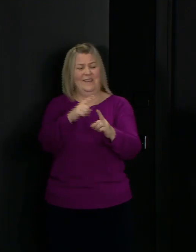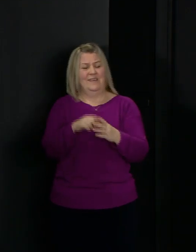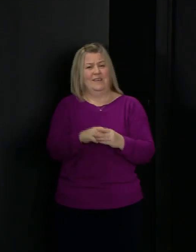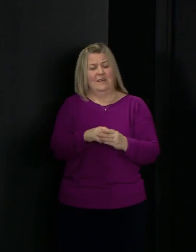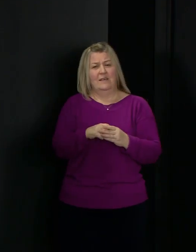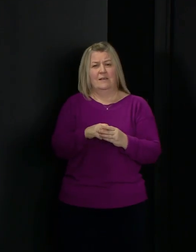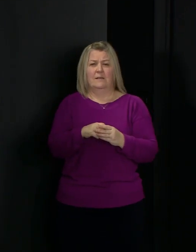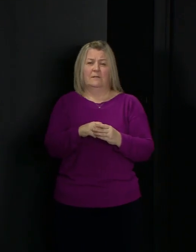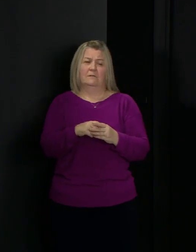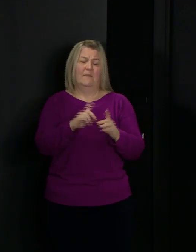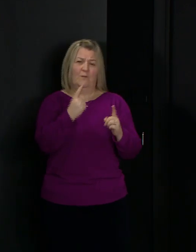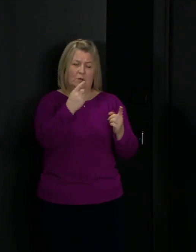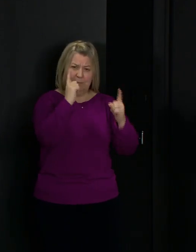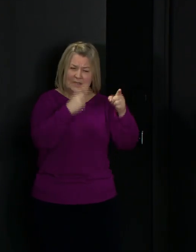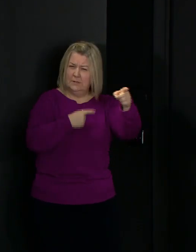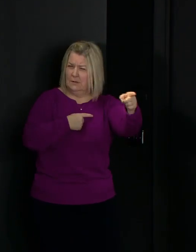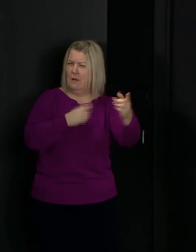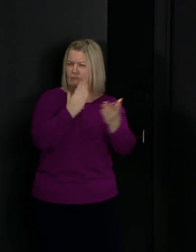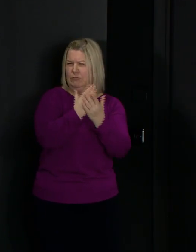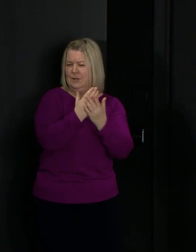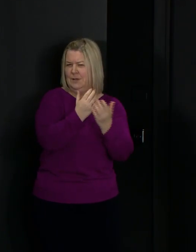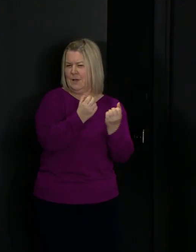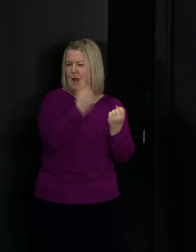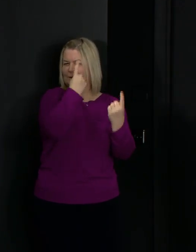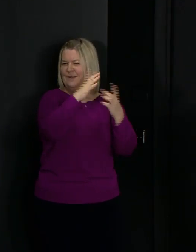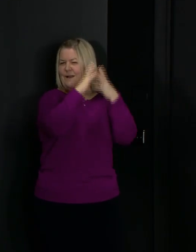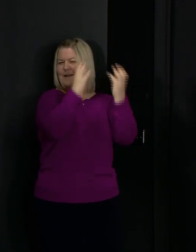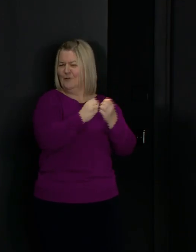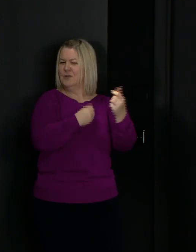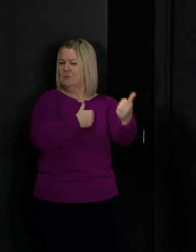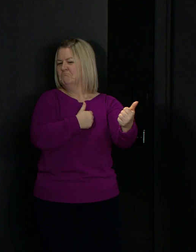demonstrated her real grasp of some of the intricacies and the nuances in relation to